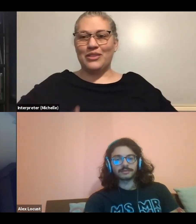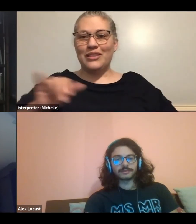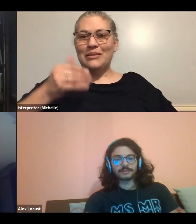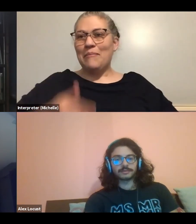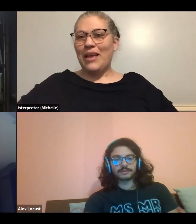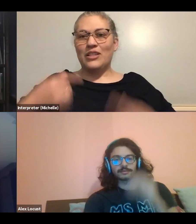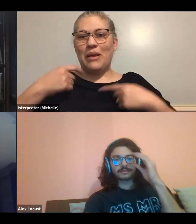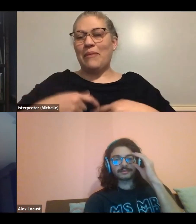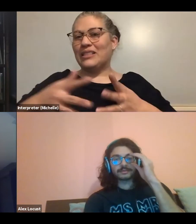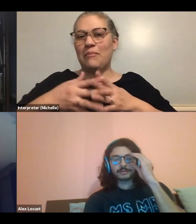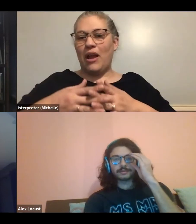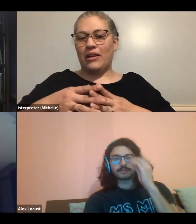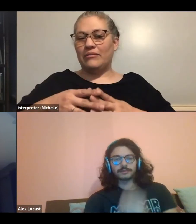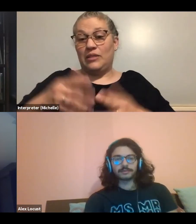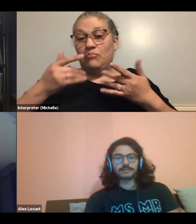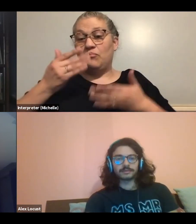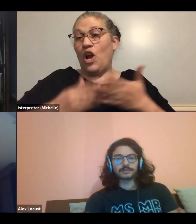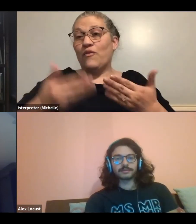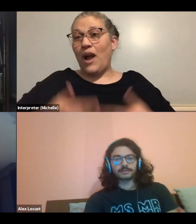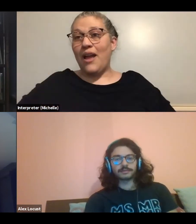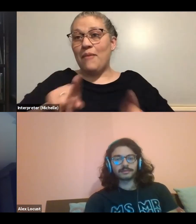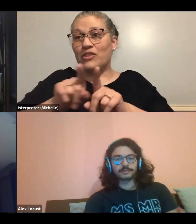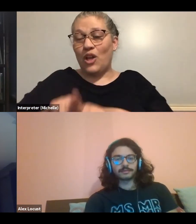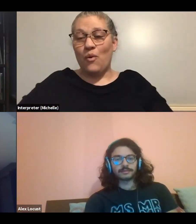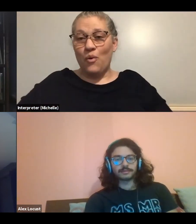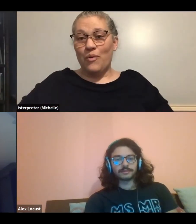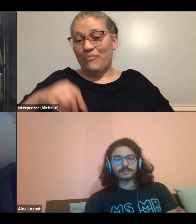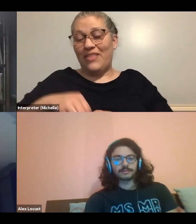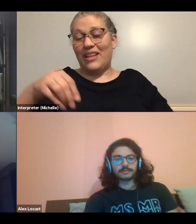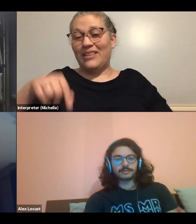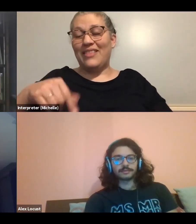Matthew Alaniz: that's really why I want to help other writers tell their stories is because I believe that we all have stories to tell.